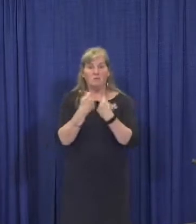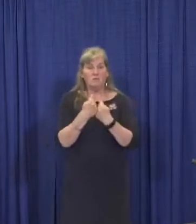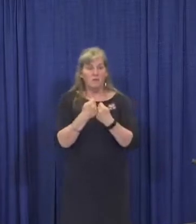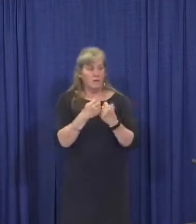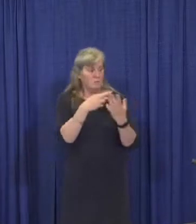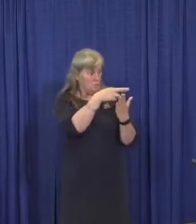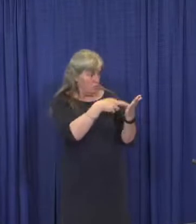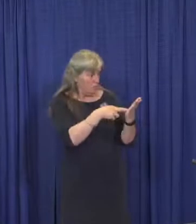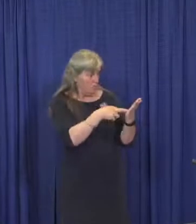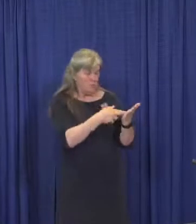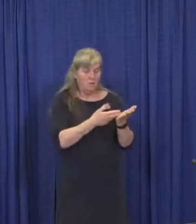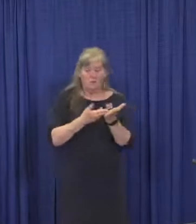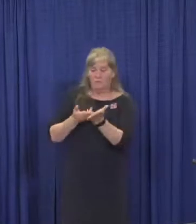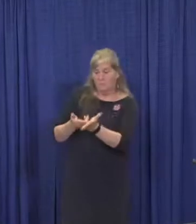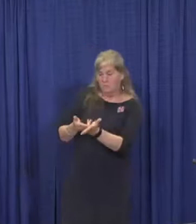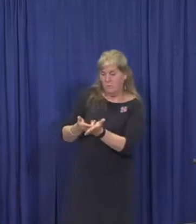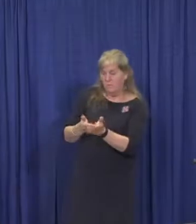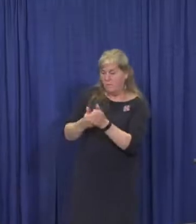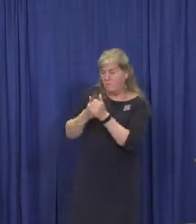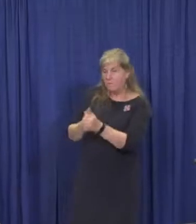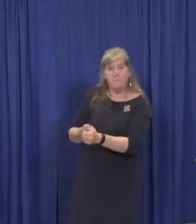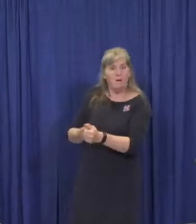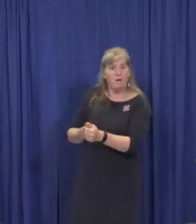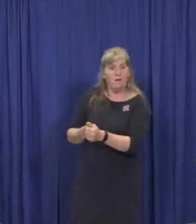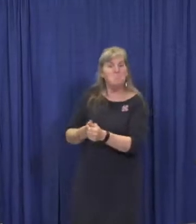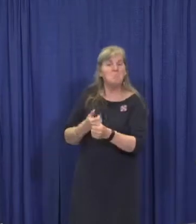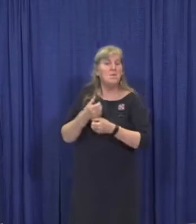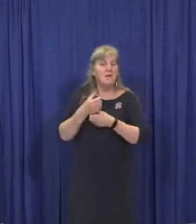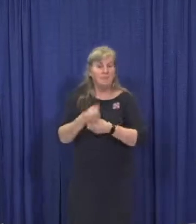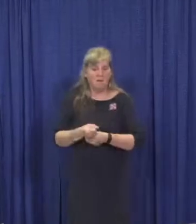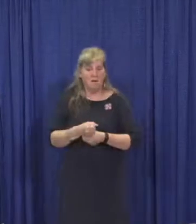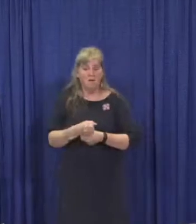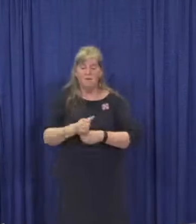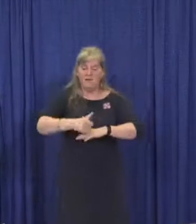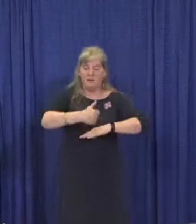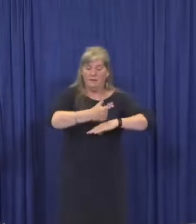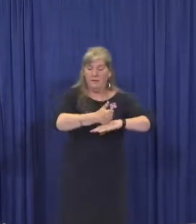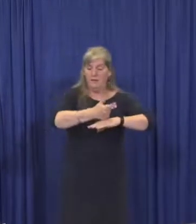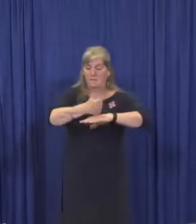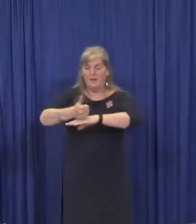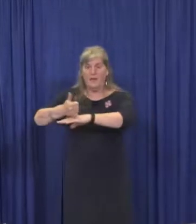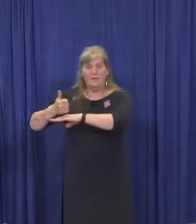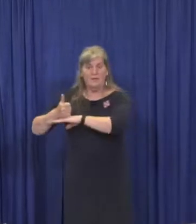the guidelines in place for organized events. We are confident the measures